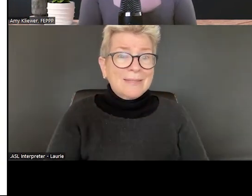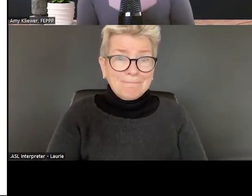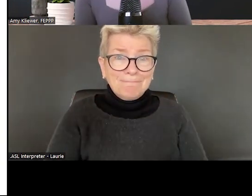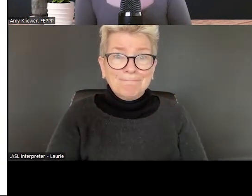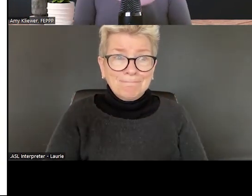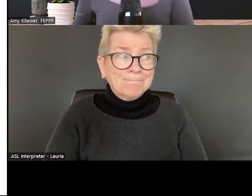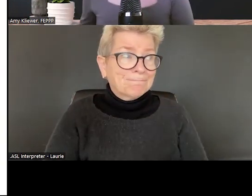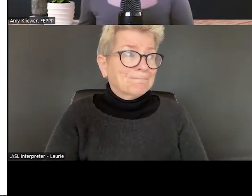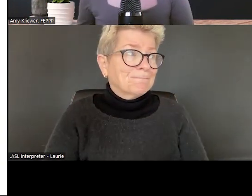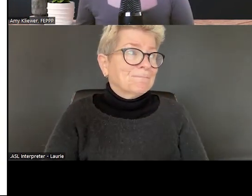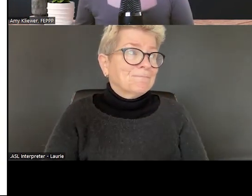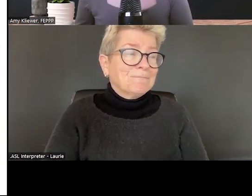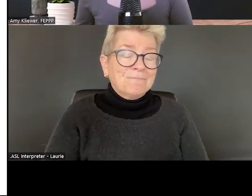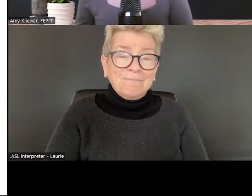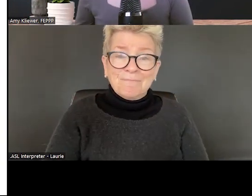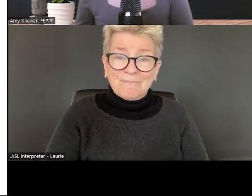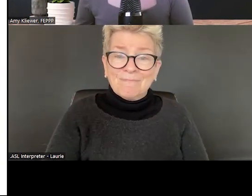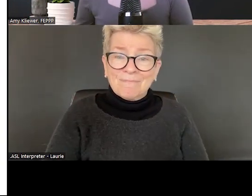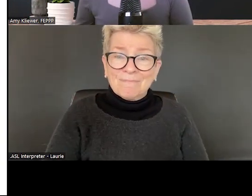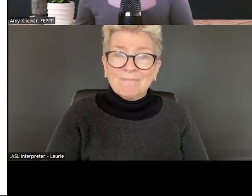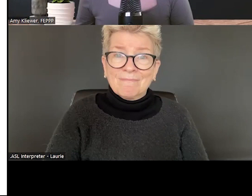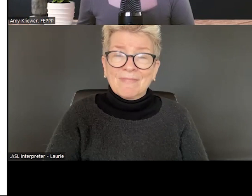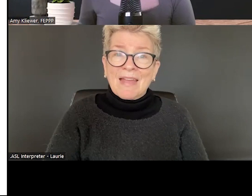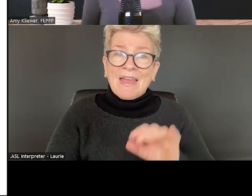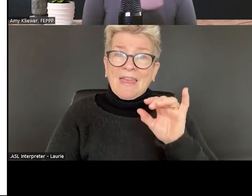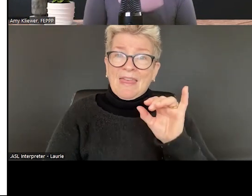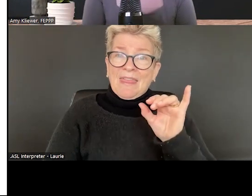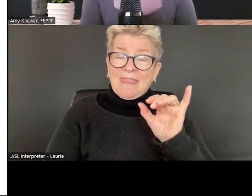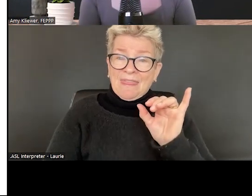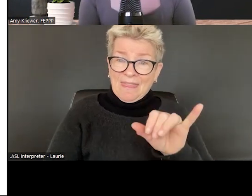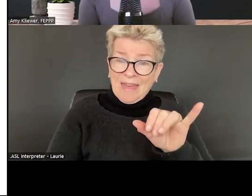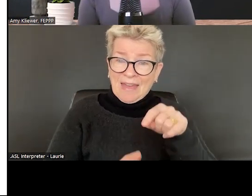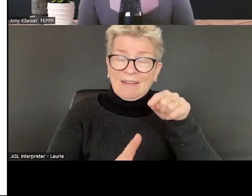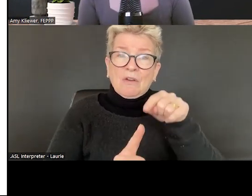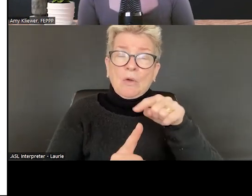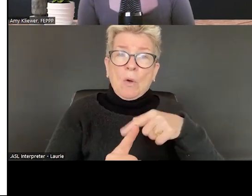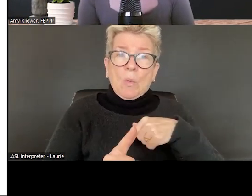and in that vein we have been very intentional and purposeful in recognizing